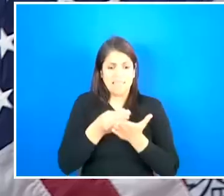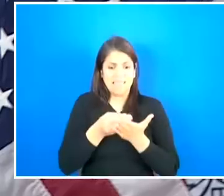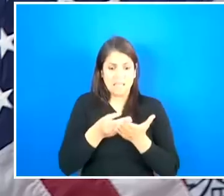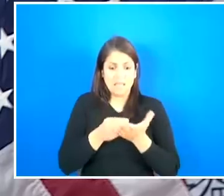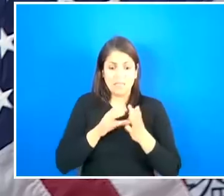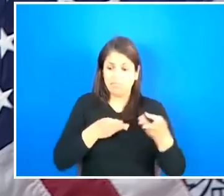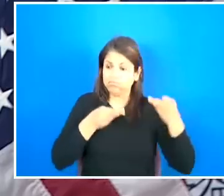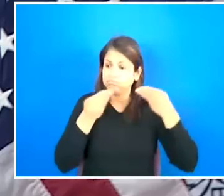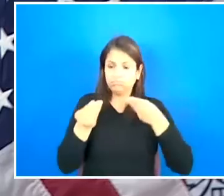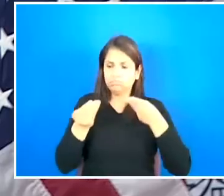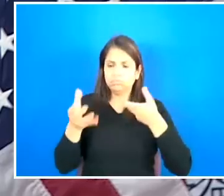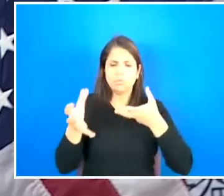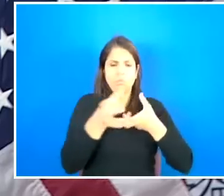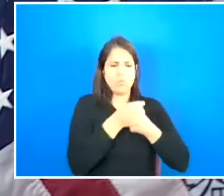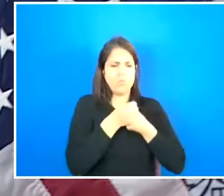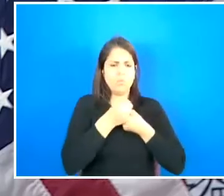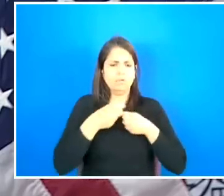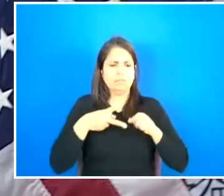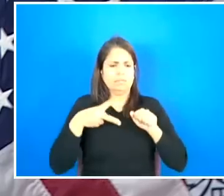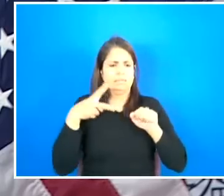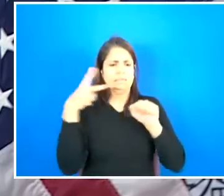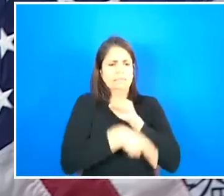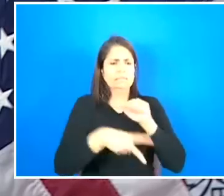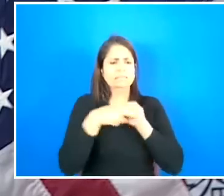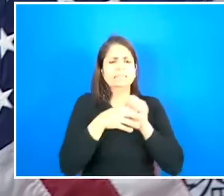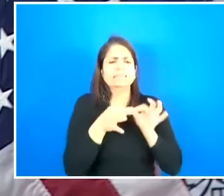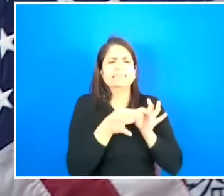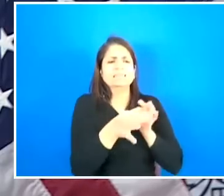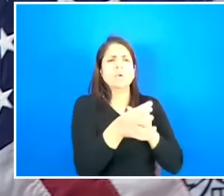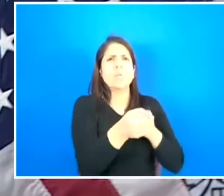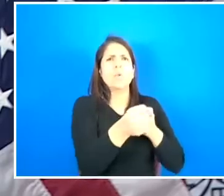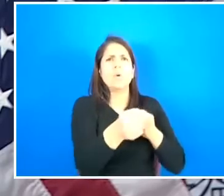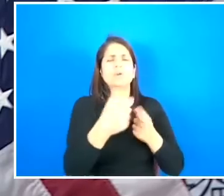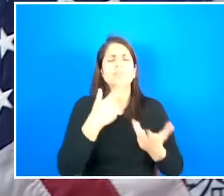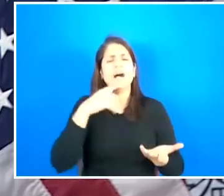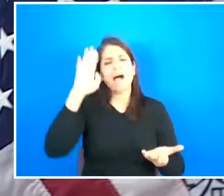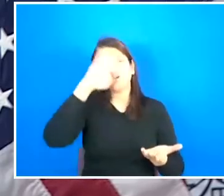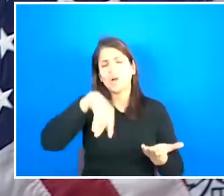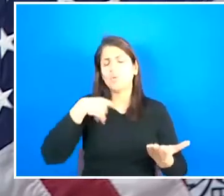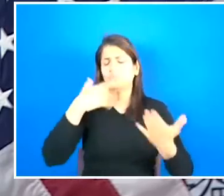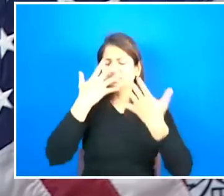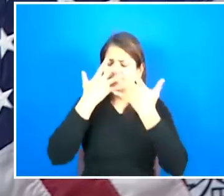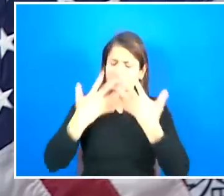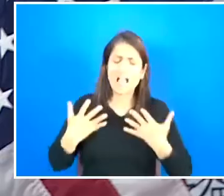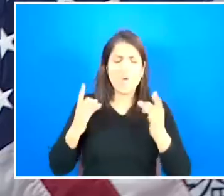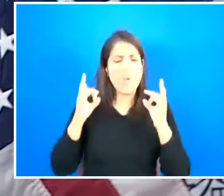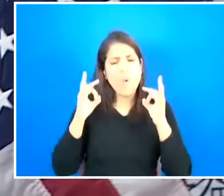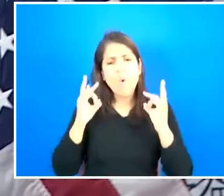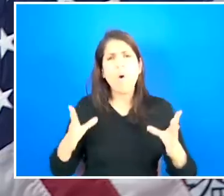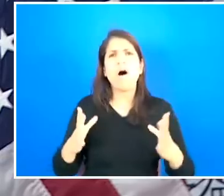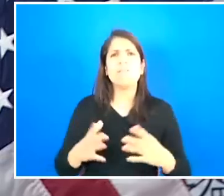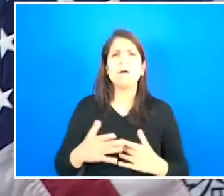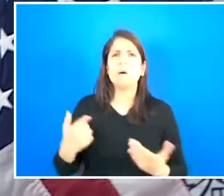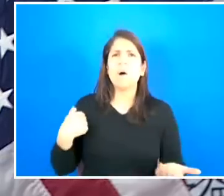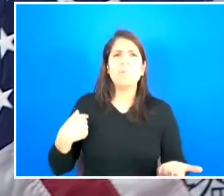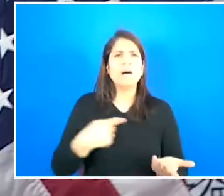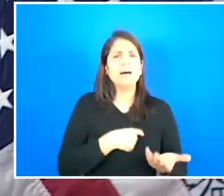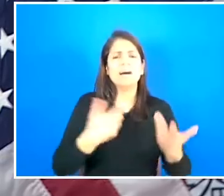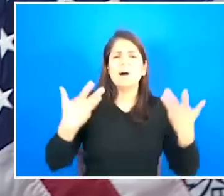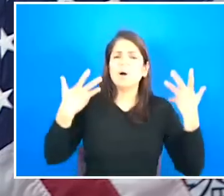BUT THAT IS THE BUDGETARY REALITY THAT WE'RE HAVING TO DEAL WITH.